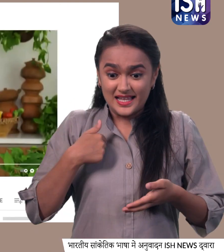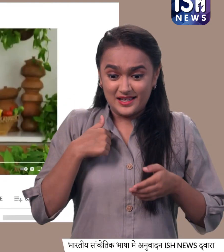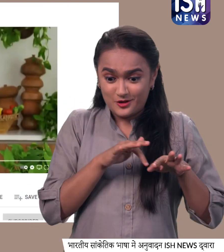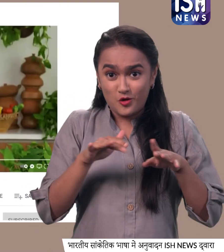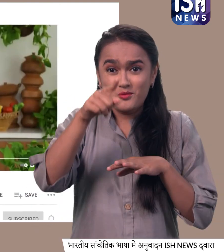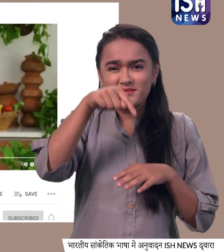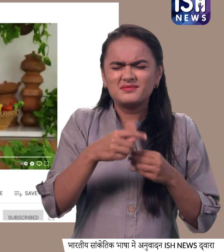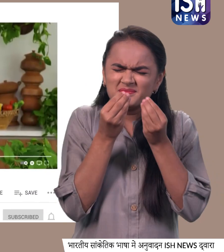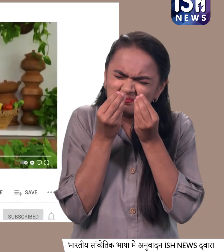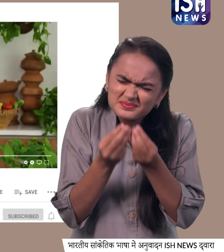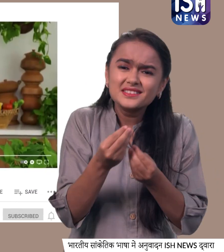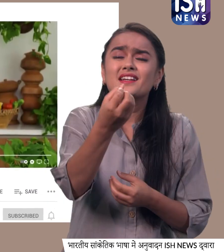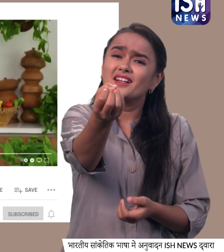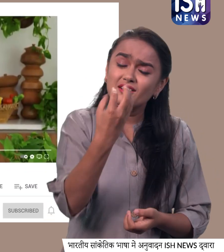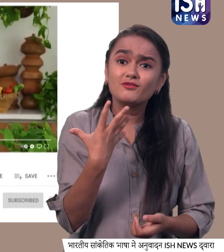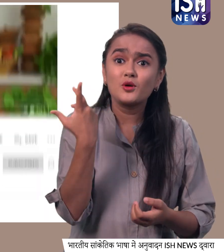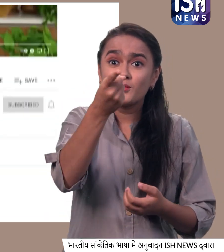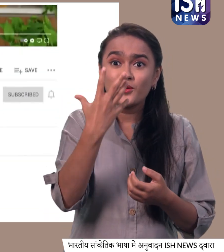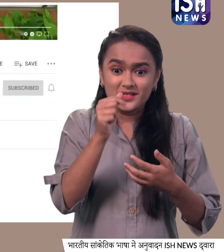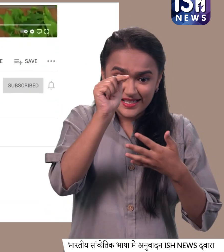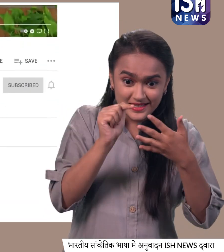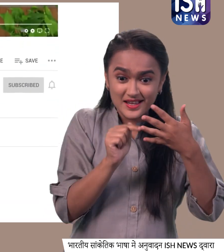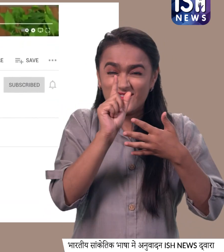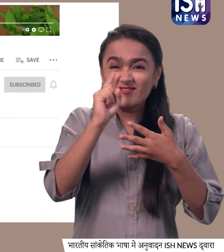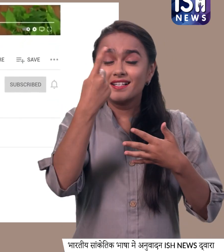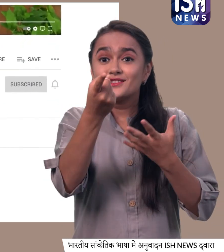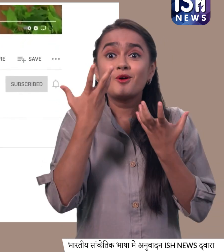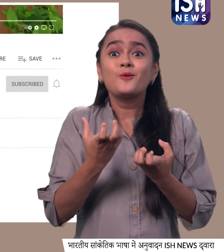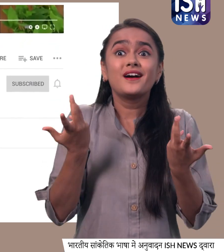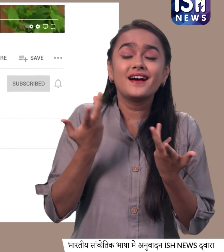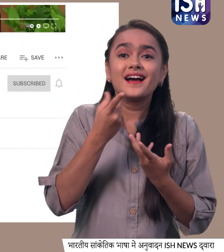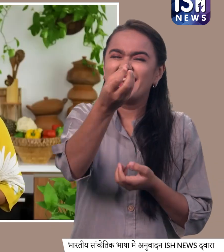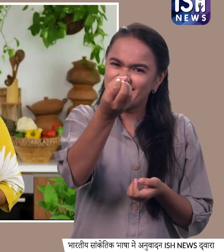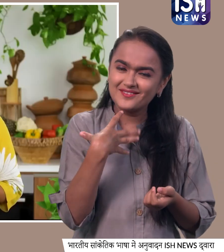Tell us in the comments below which juice are you going to try first